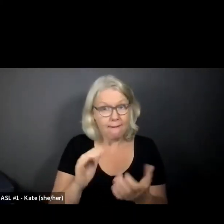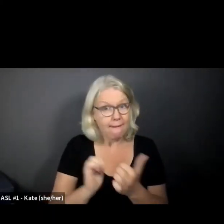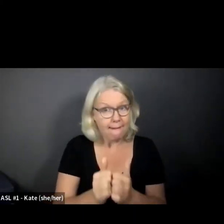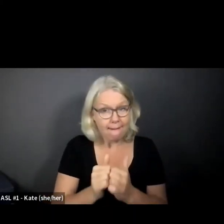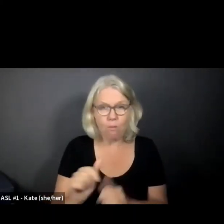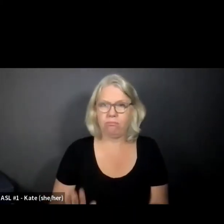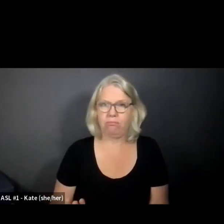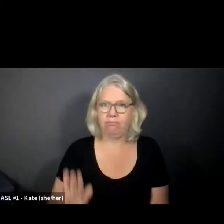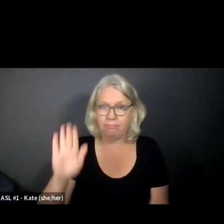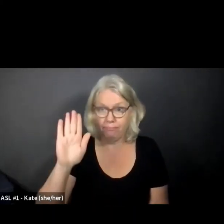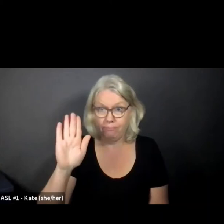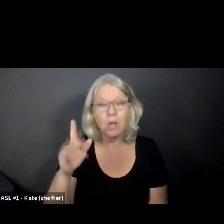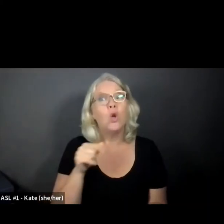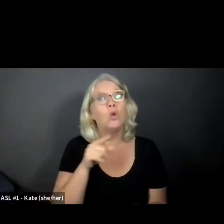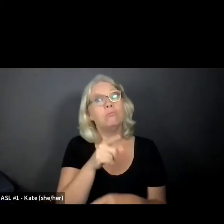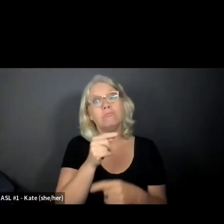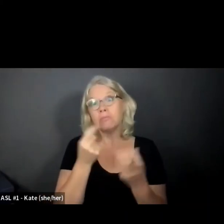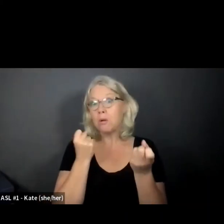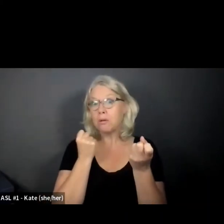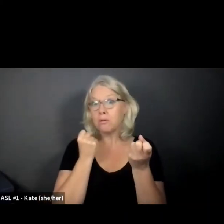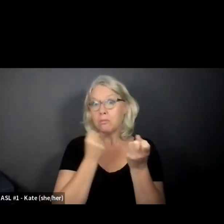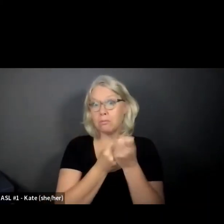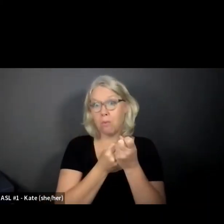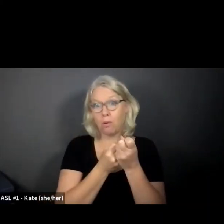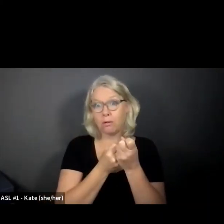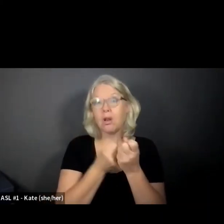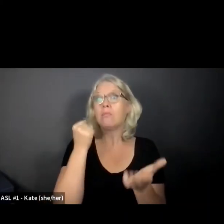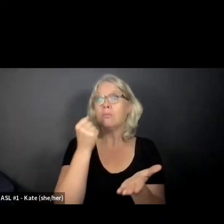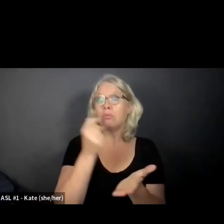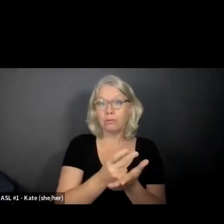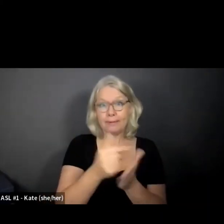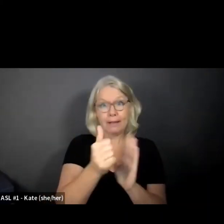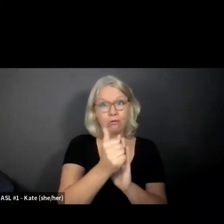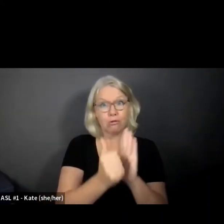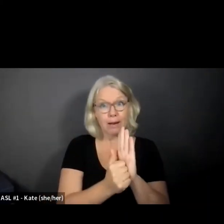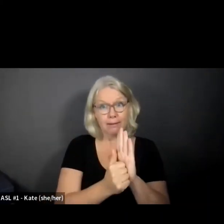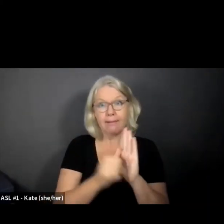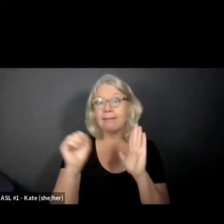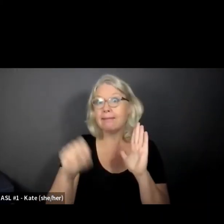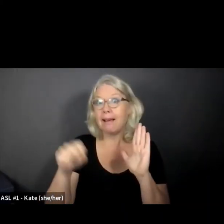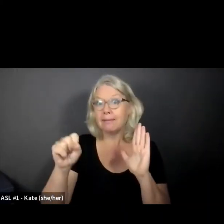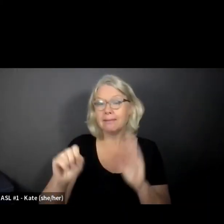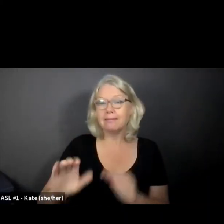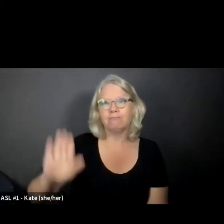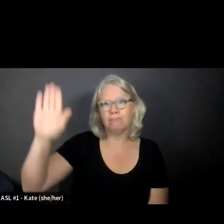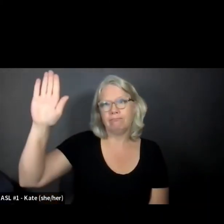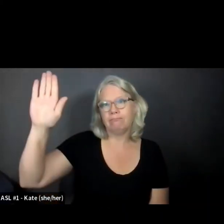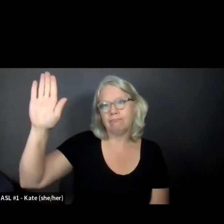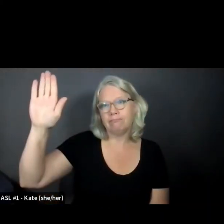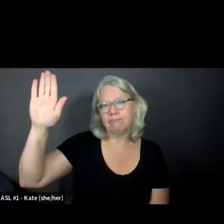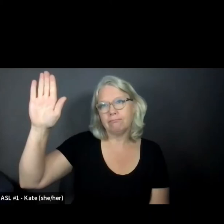ARE YOU IN FAVOUR OF APPROVING THE AGENDA? NOTED.